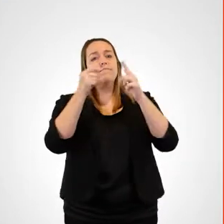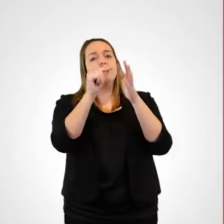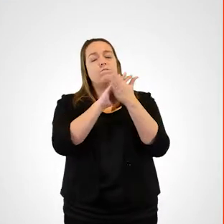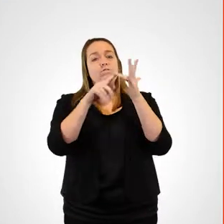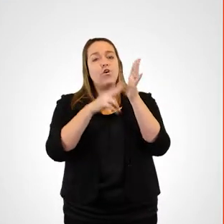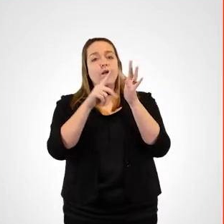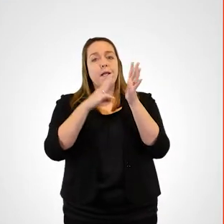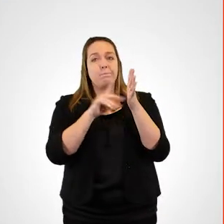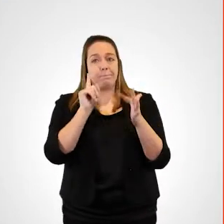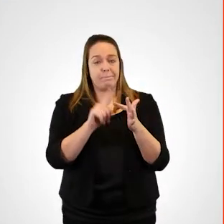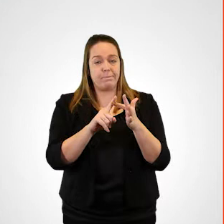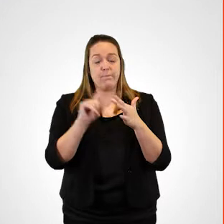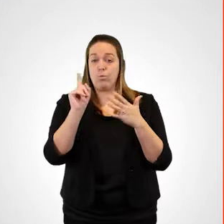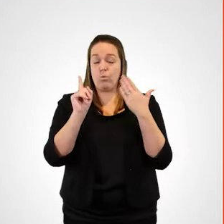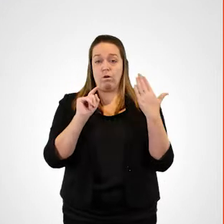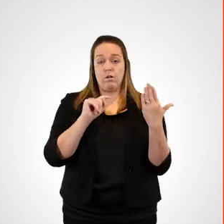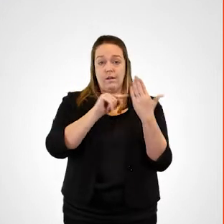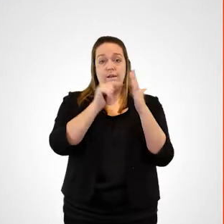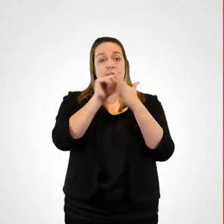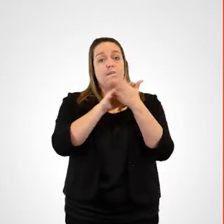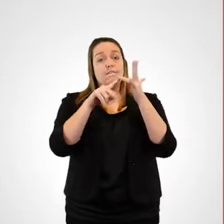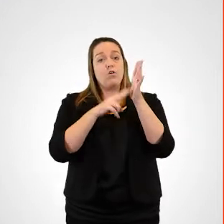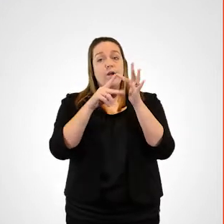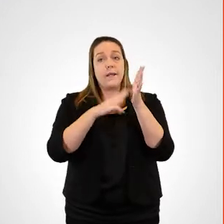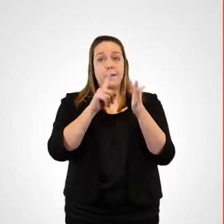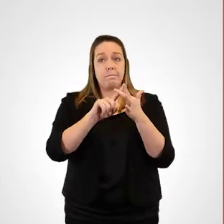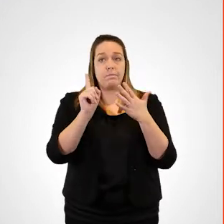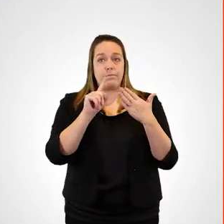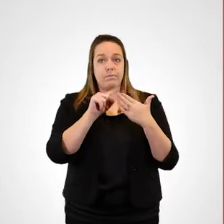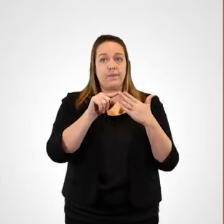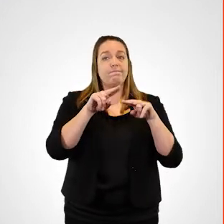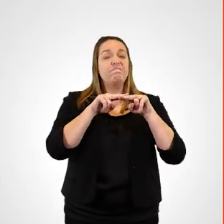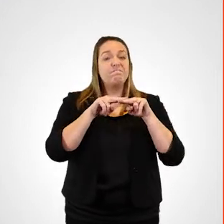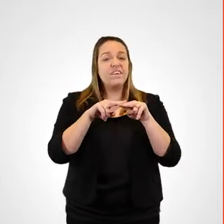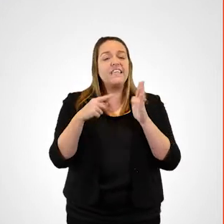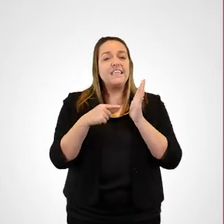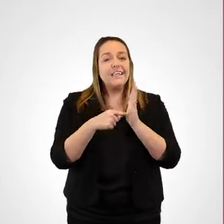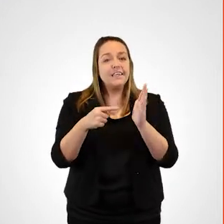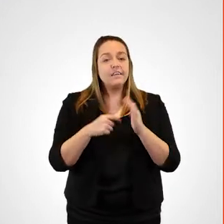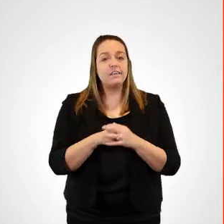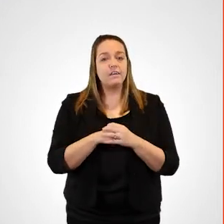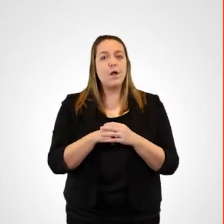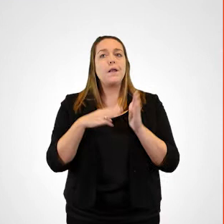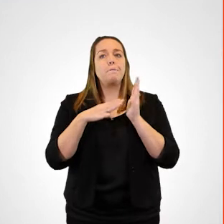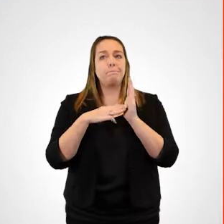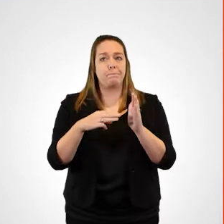So the phonemes that are represented by this hand shape are "f", "t" and "m".